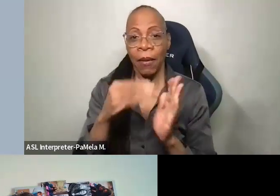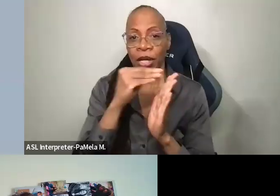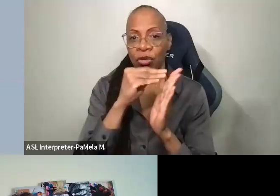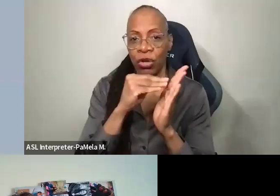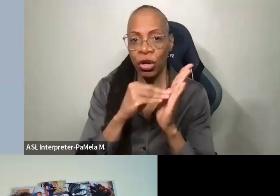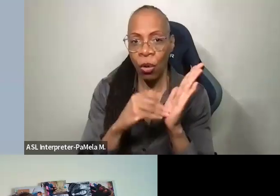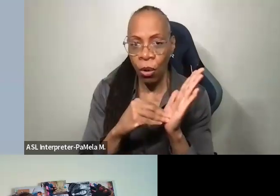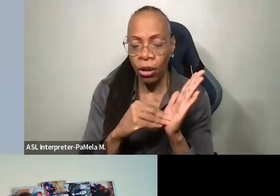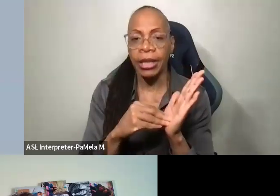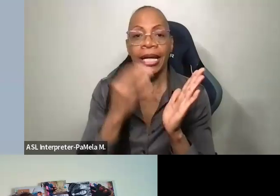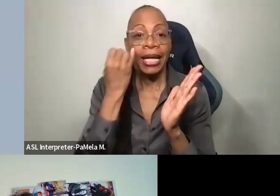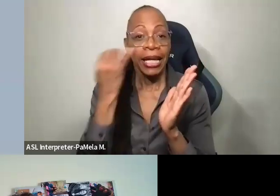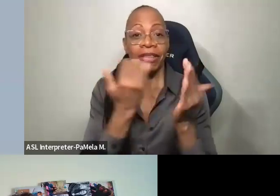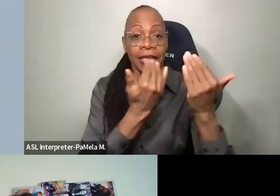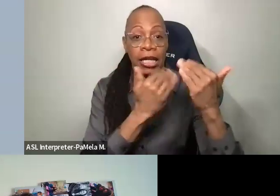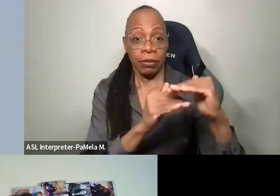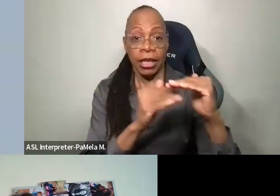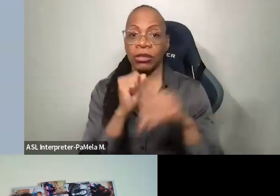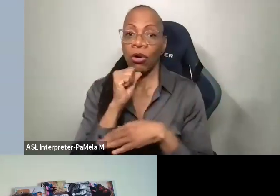If there are limitations to that or not? How that works?